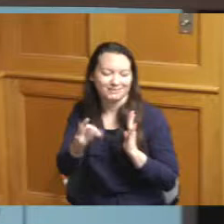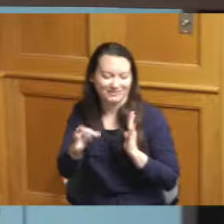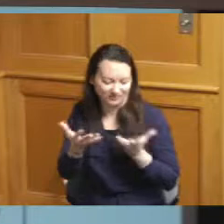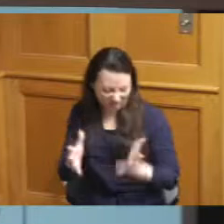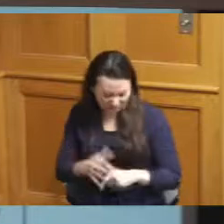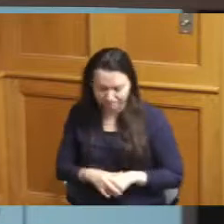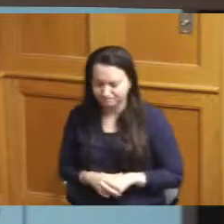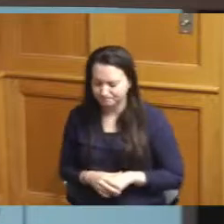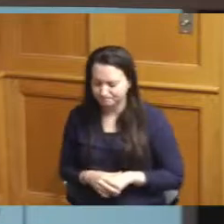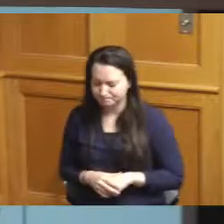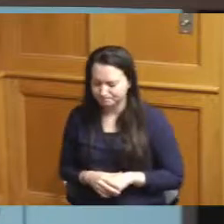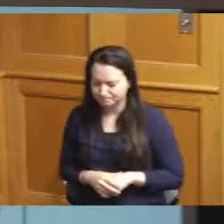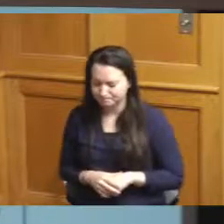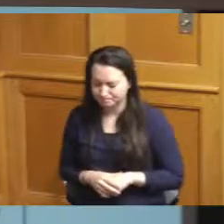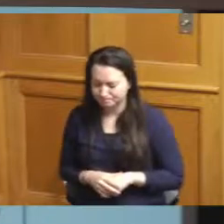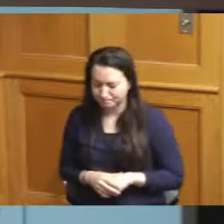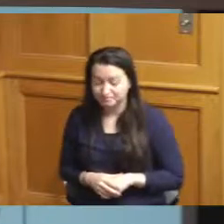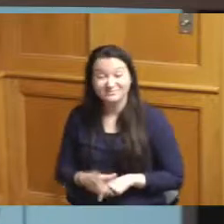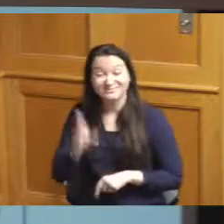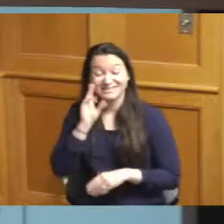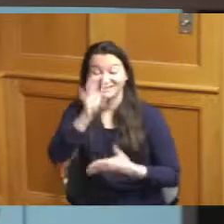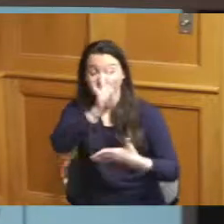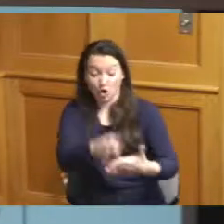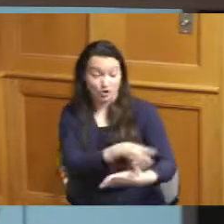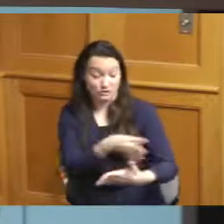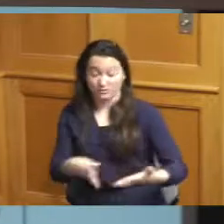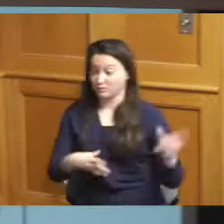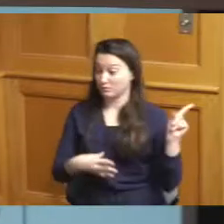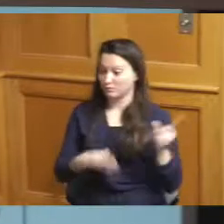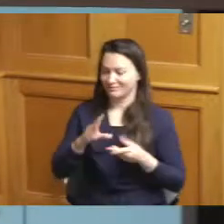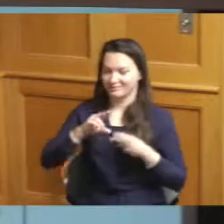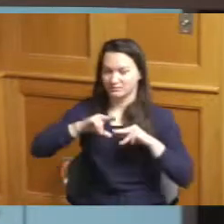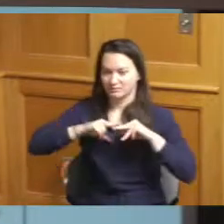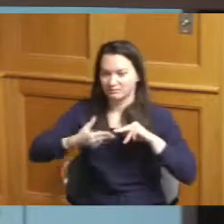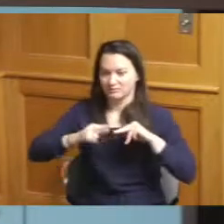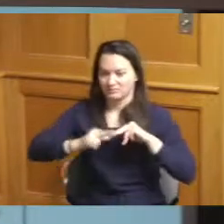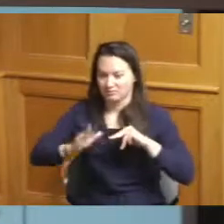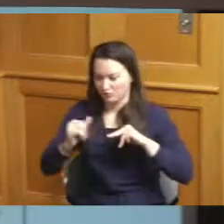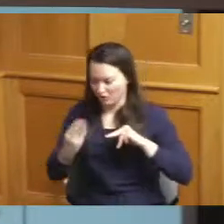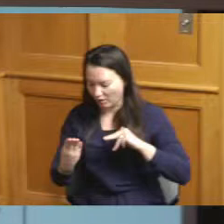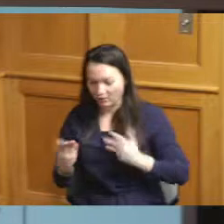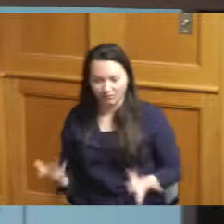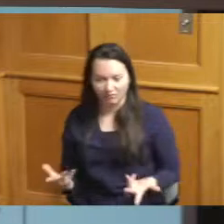but as you can see from this chart they have continued to lose jobs not only do they not